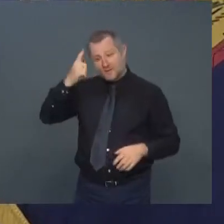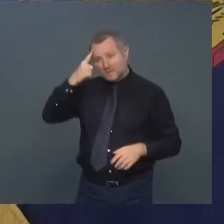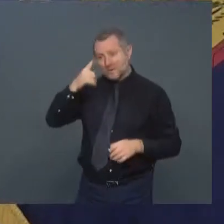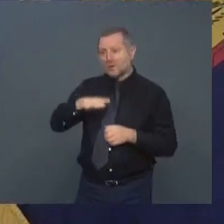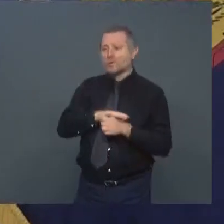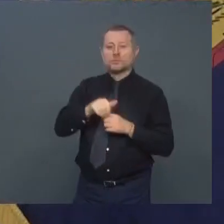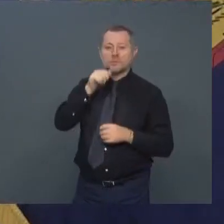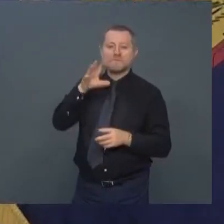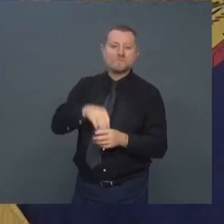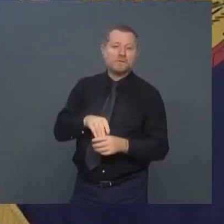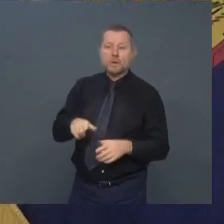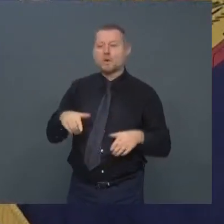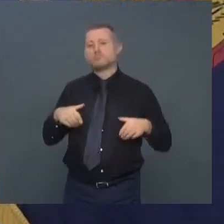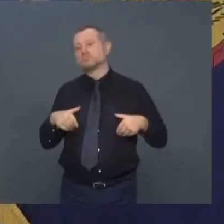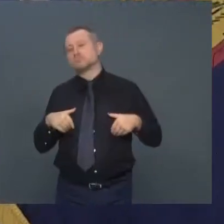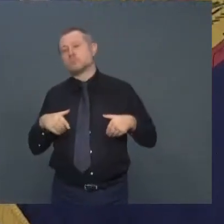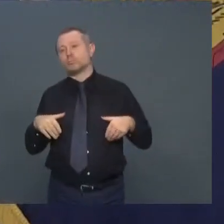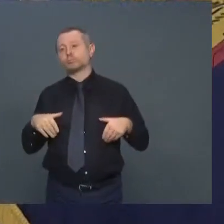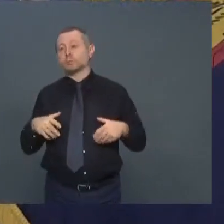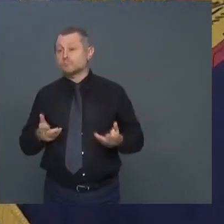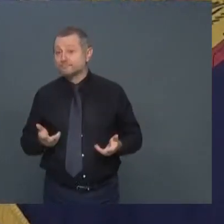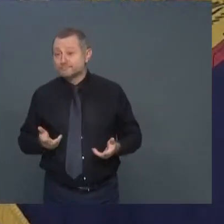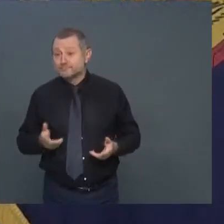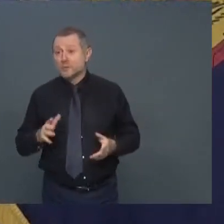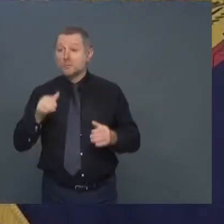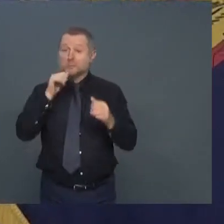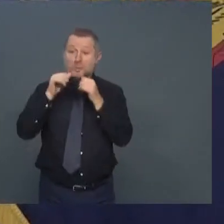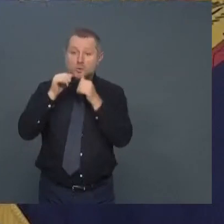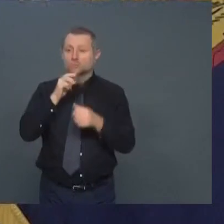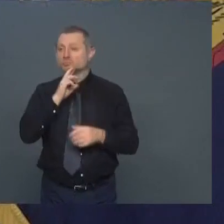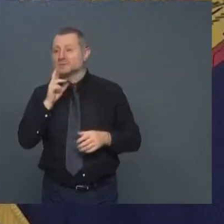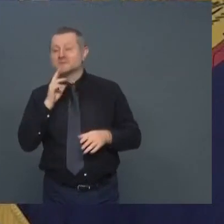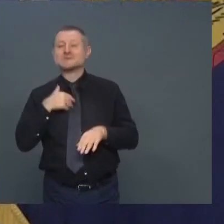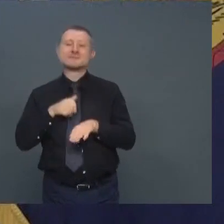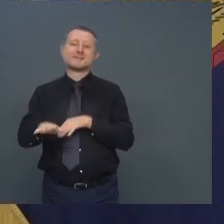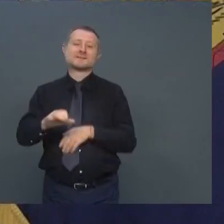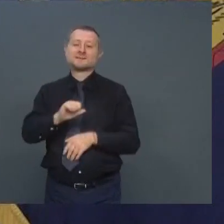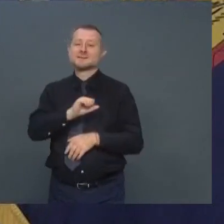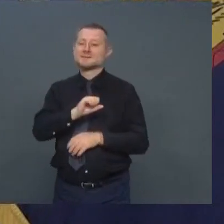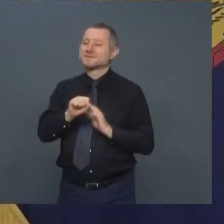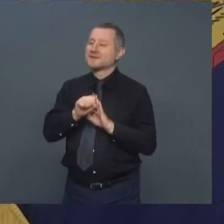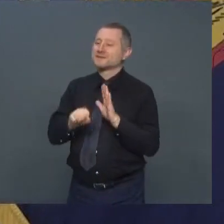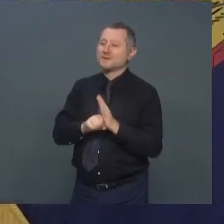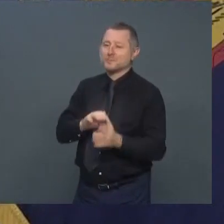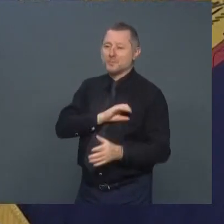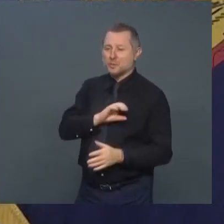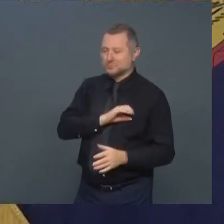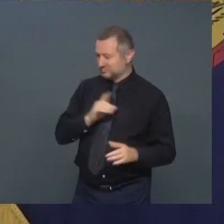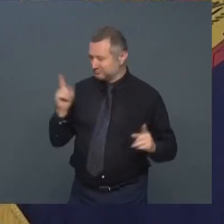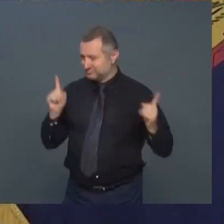SAID, 150 TIMES, LOCAL GOVERNMENT IS NOT DOING COMPLIANCE.